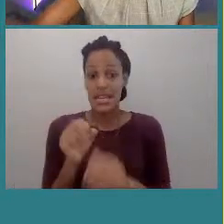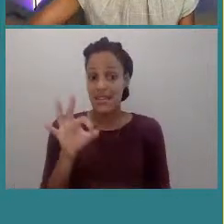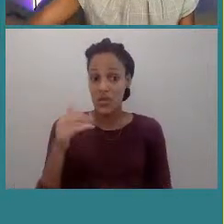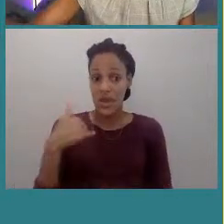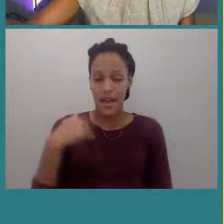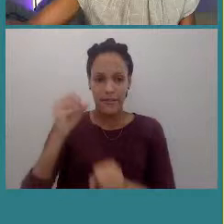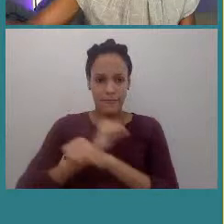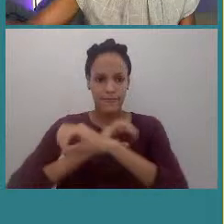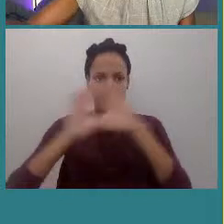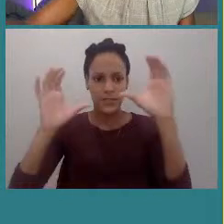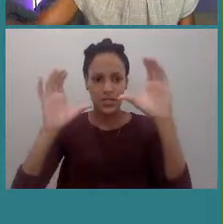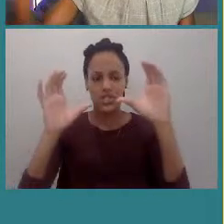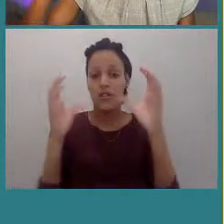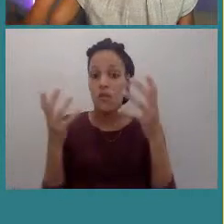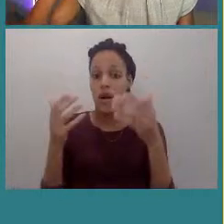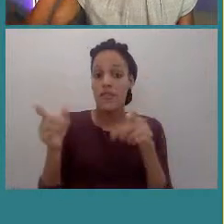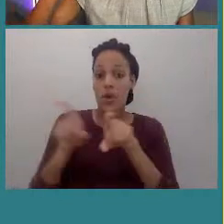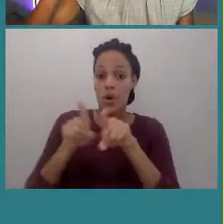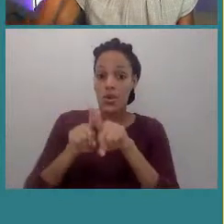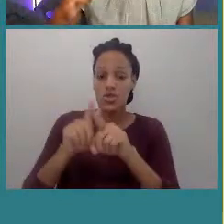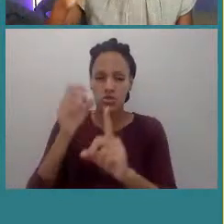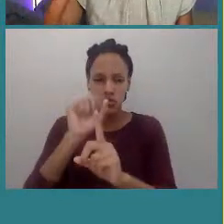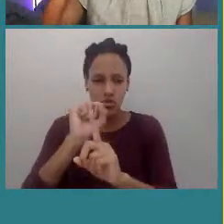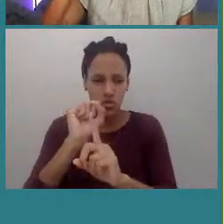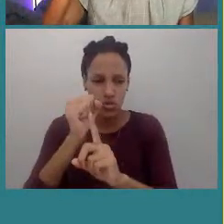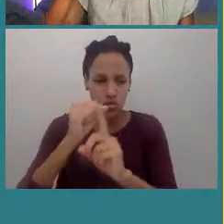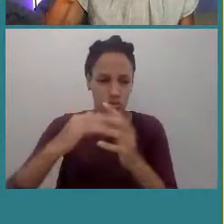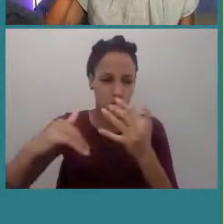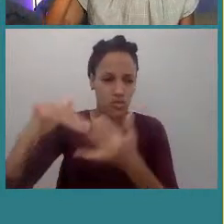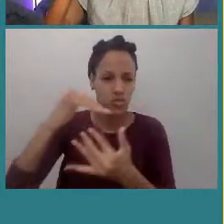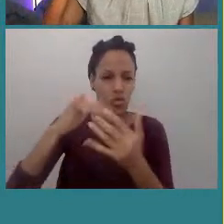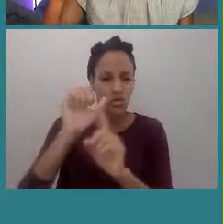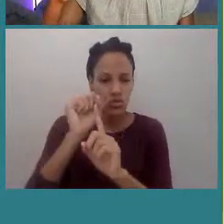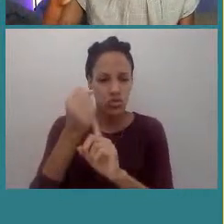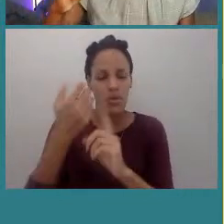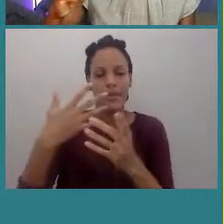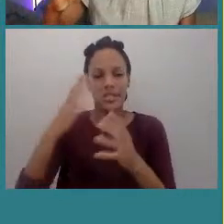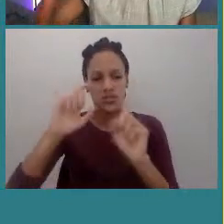social change in mind? And that transition from just creating for yourself in your community